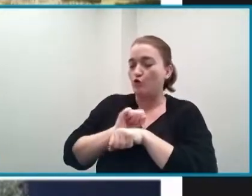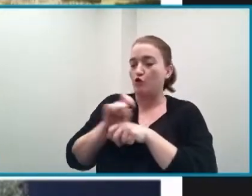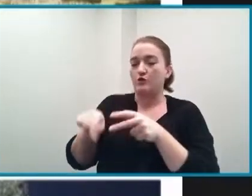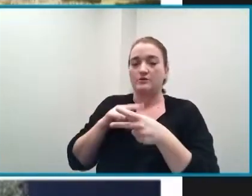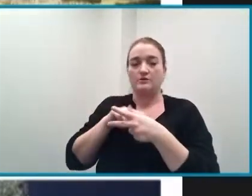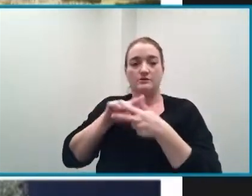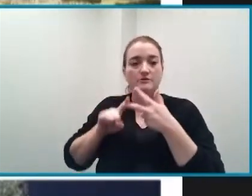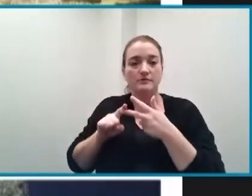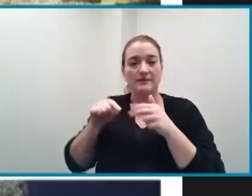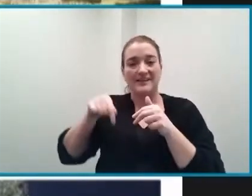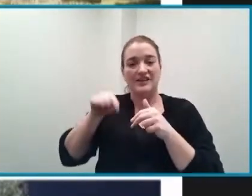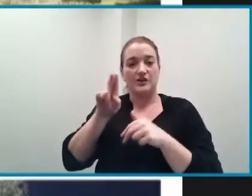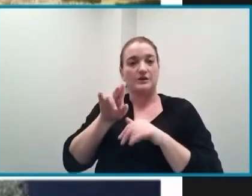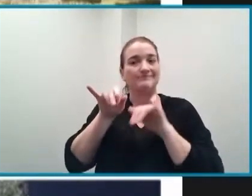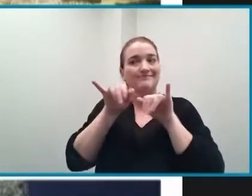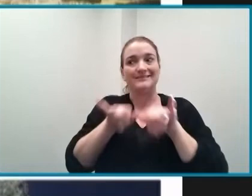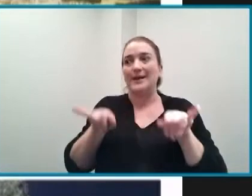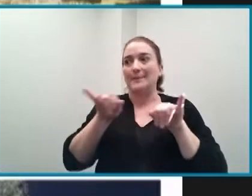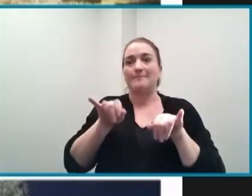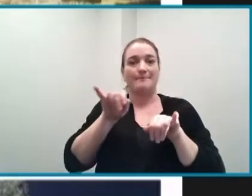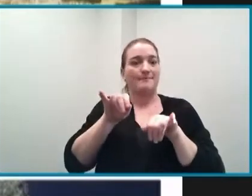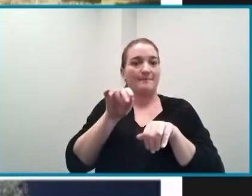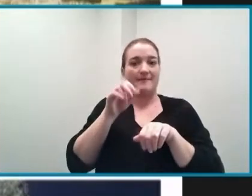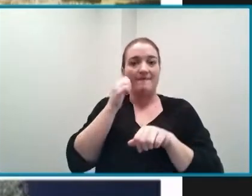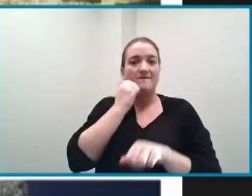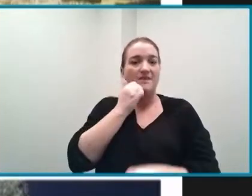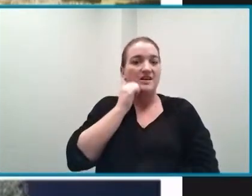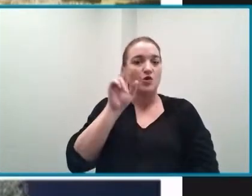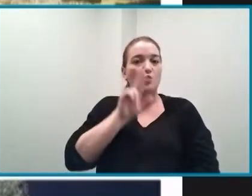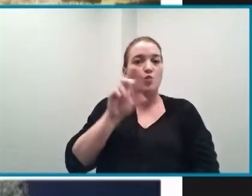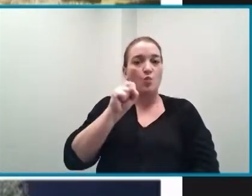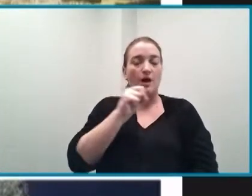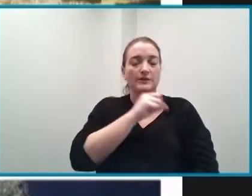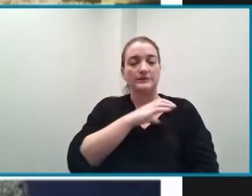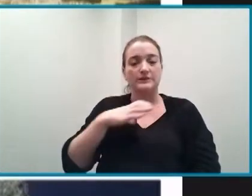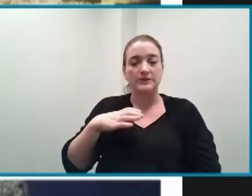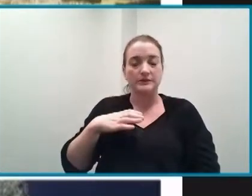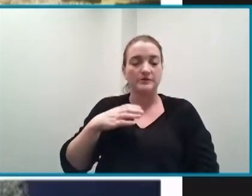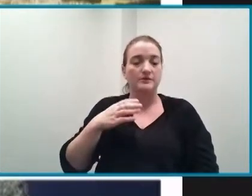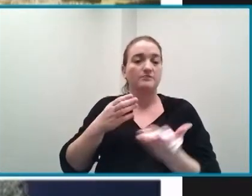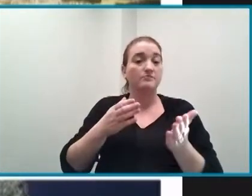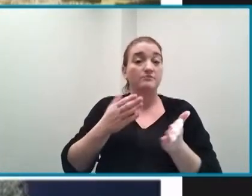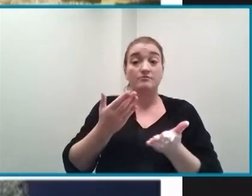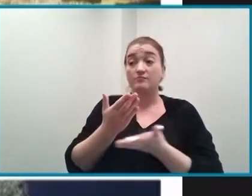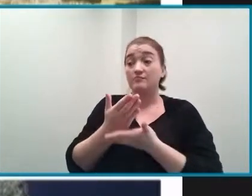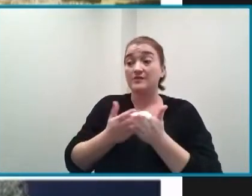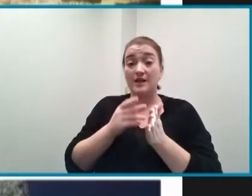there are still policies and gaps that a lot of people are not aware of. Um, you know,